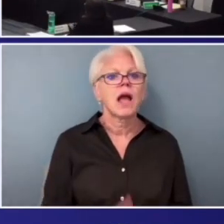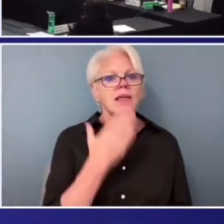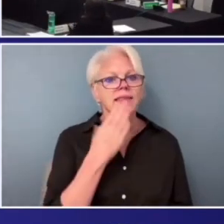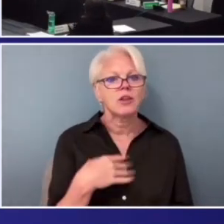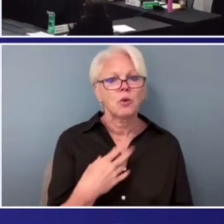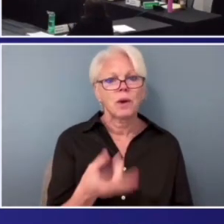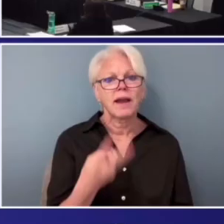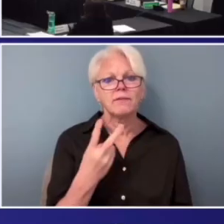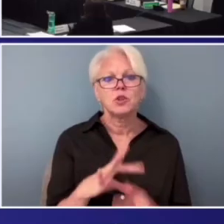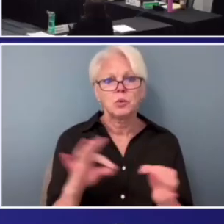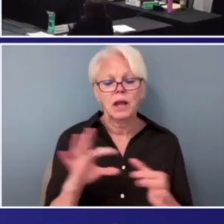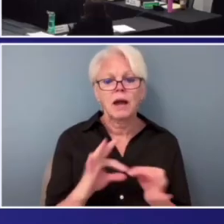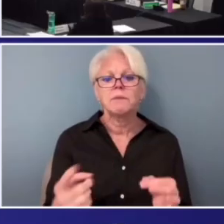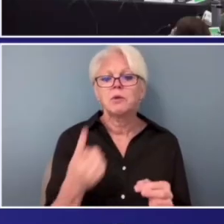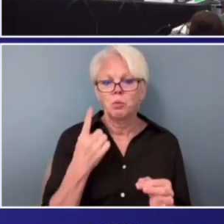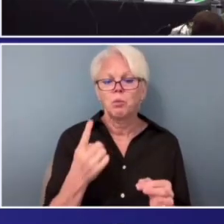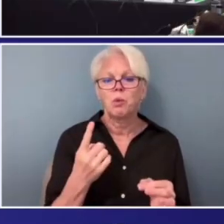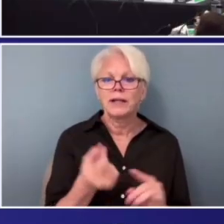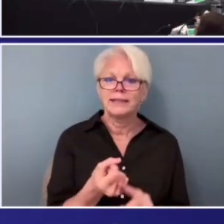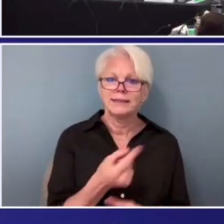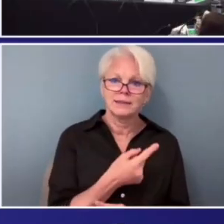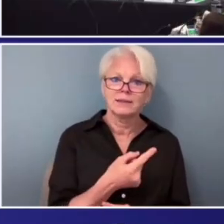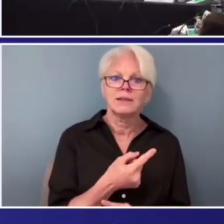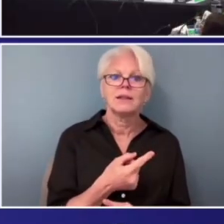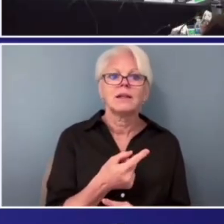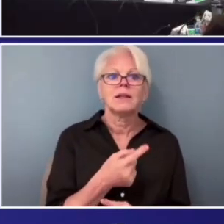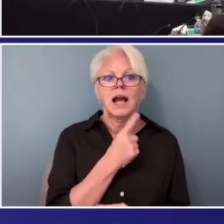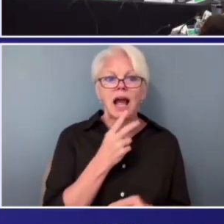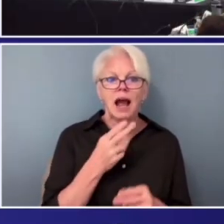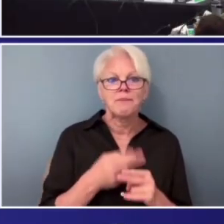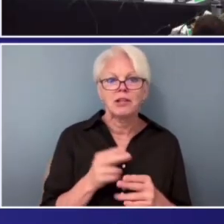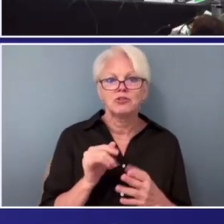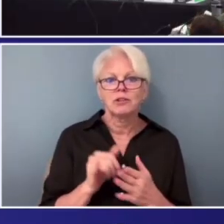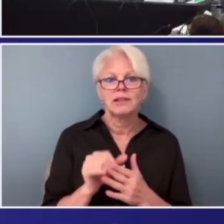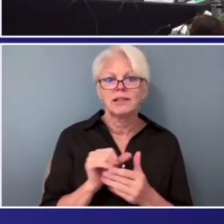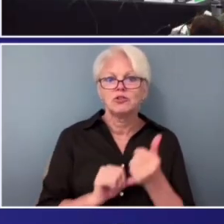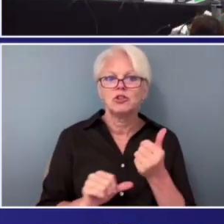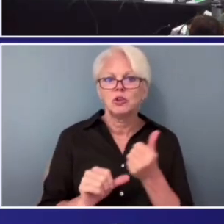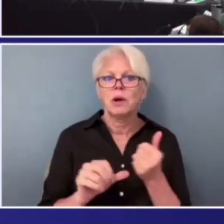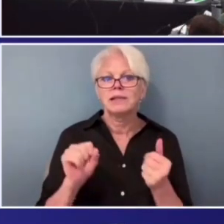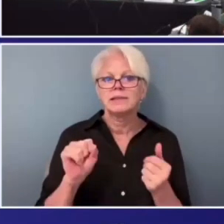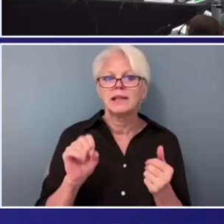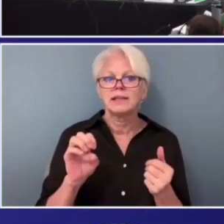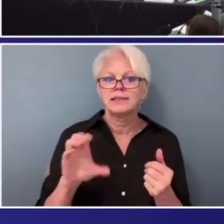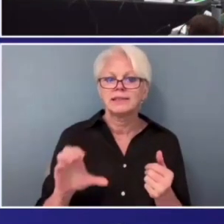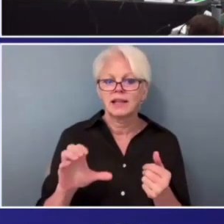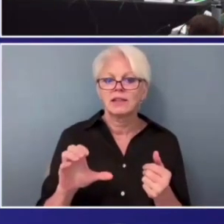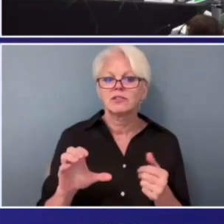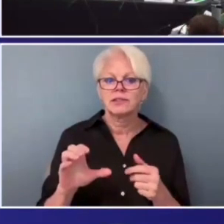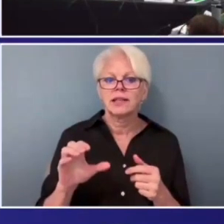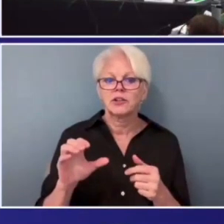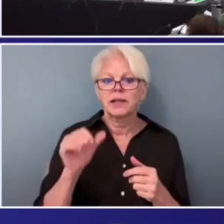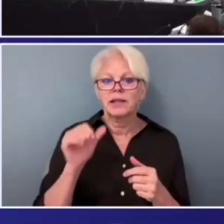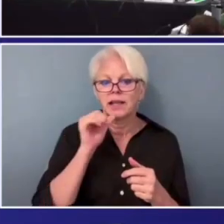One is unrelated. I mentioned this to Assistant Secretary Andrade yesterday. I just want to comment.